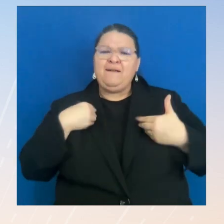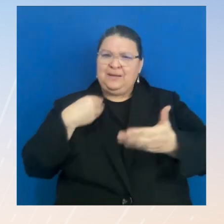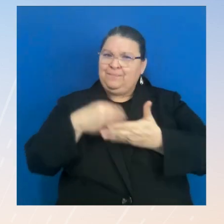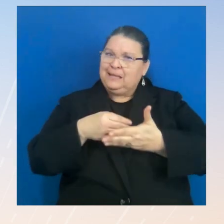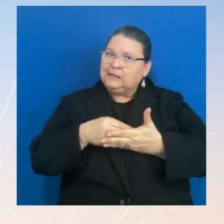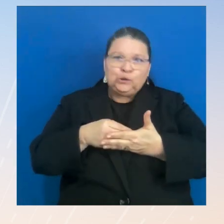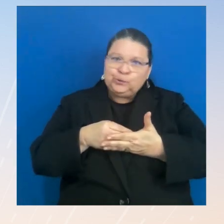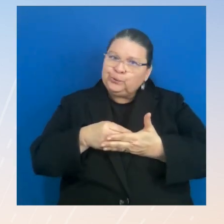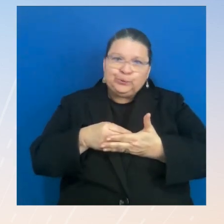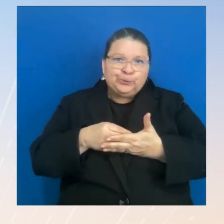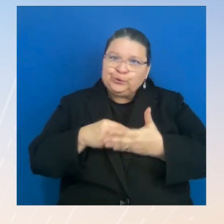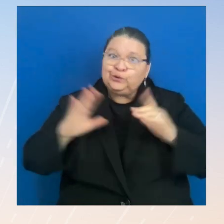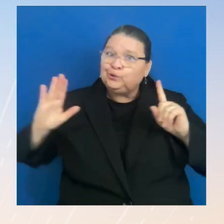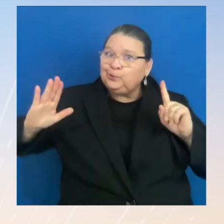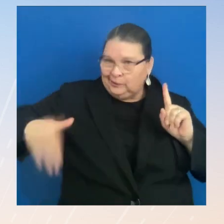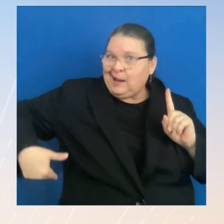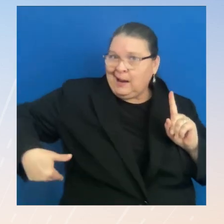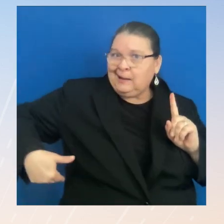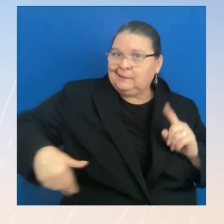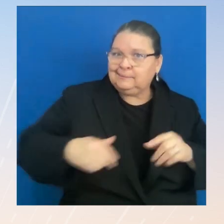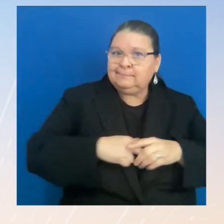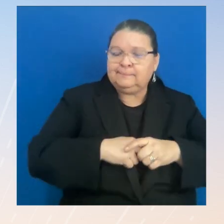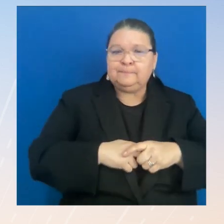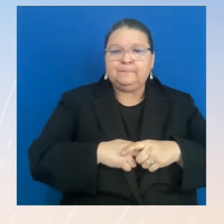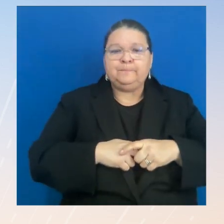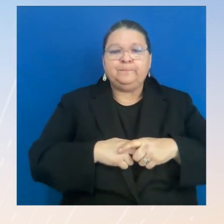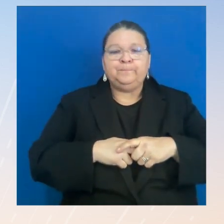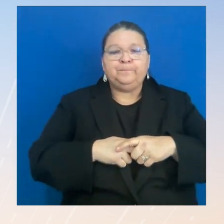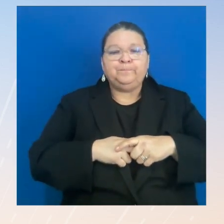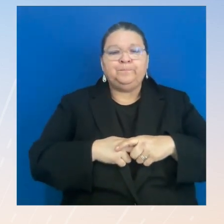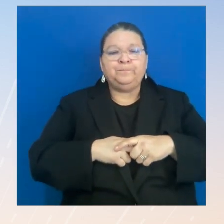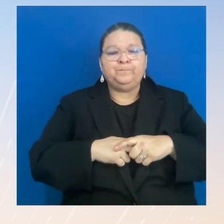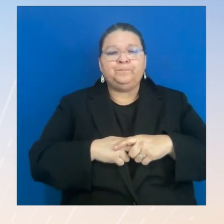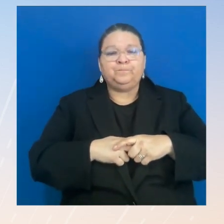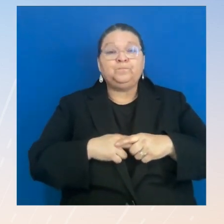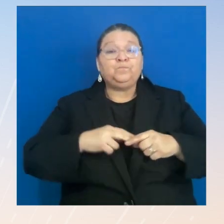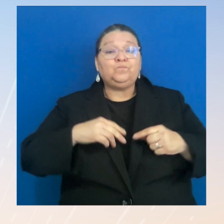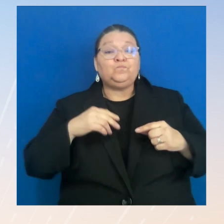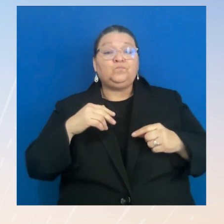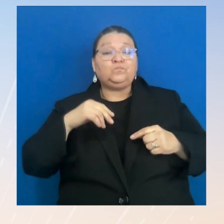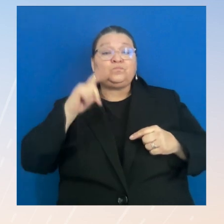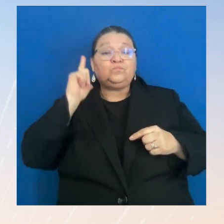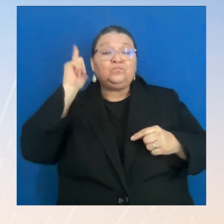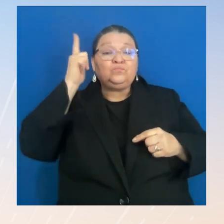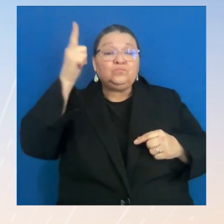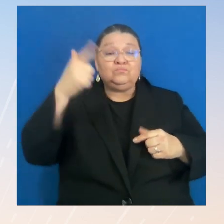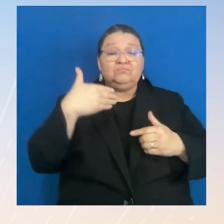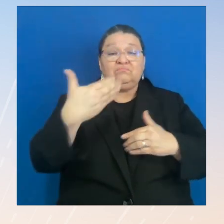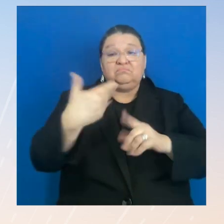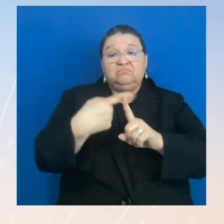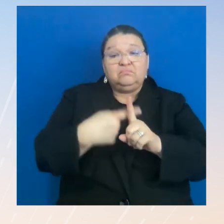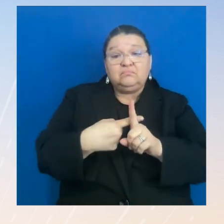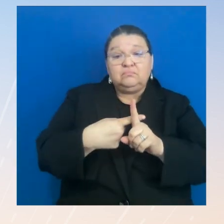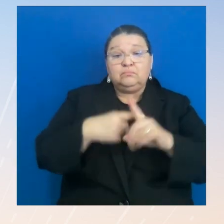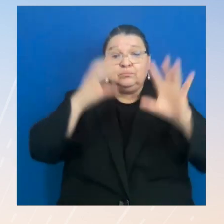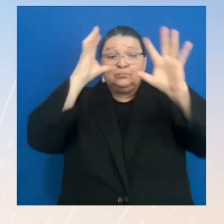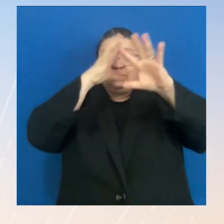The President will travel to Brussels, Belgium, later this month, where he will join an extraordinary NATO summit on March 24th